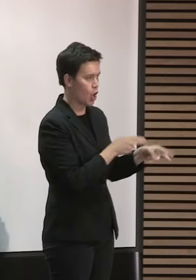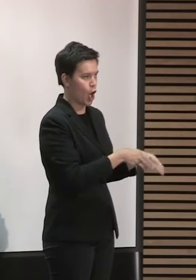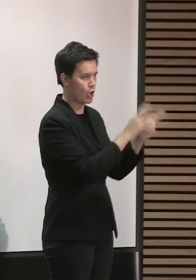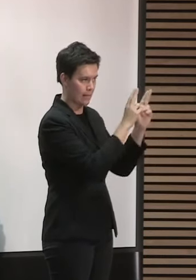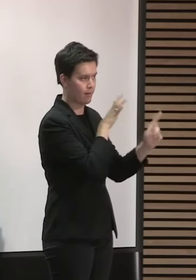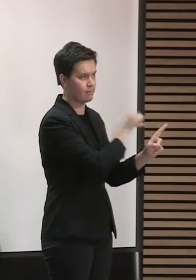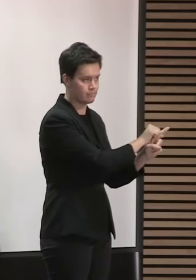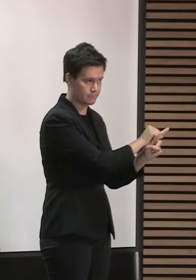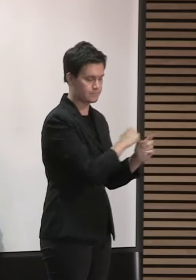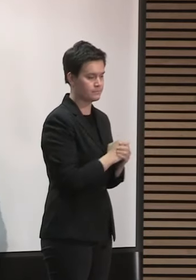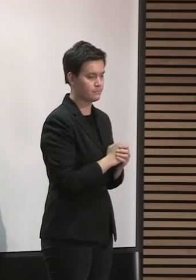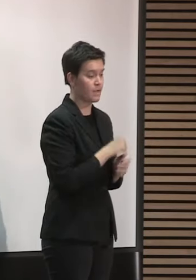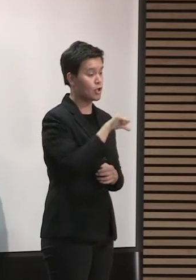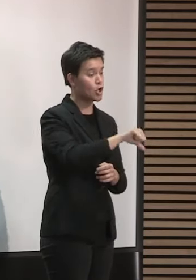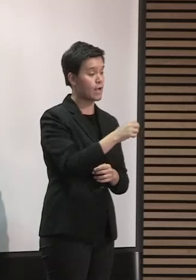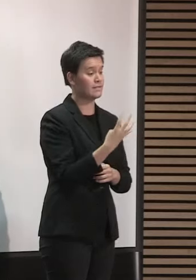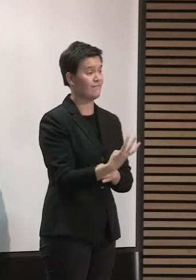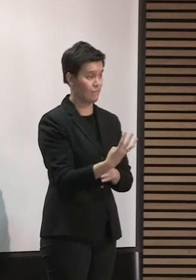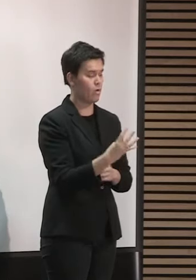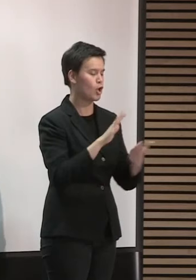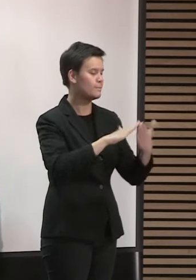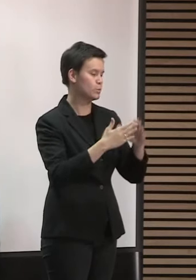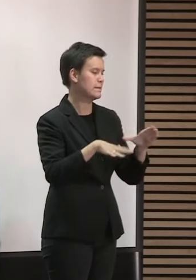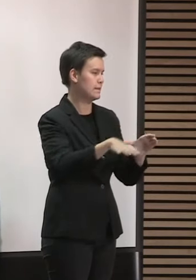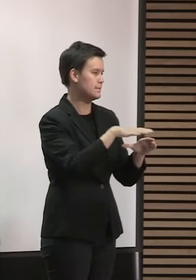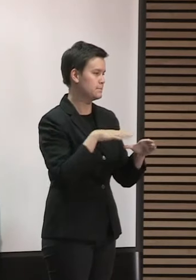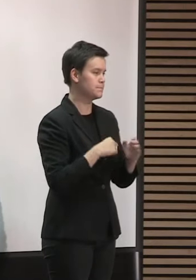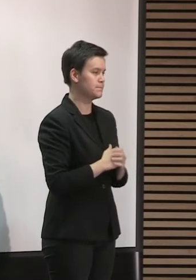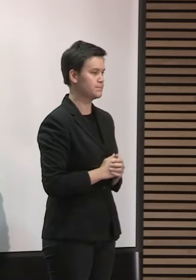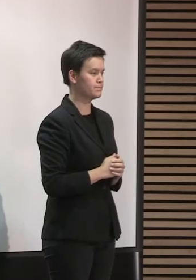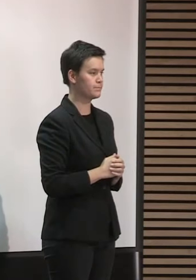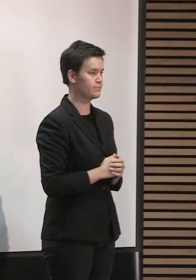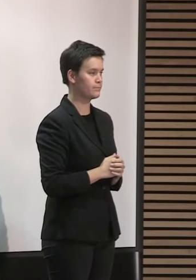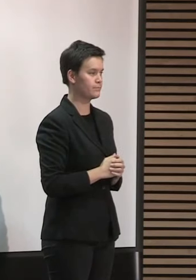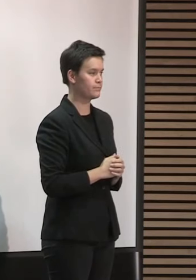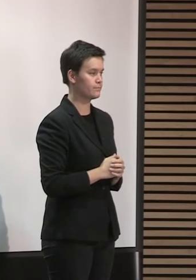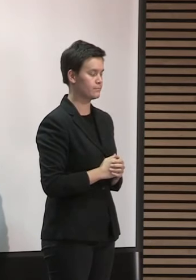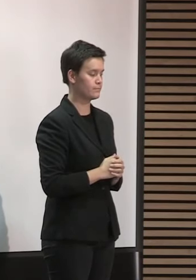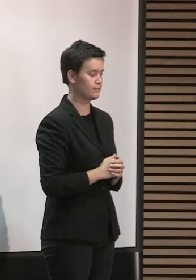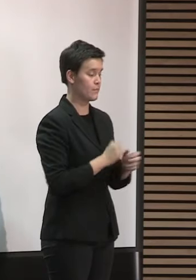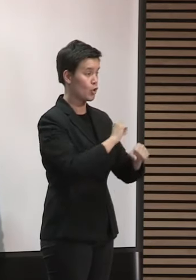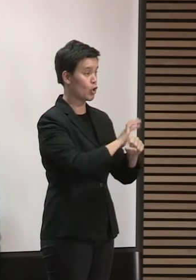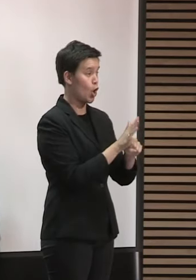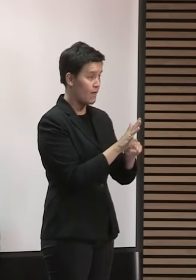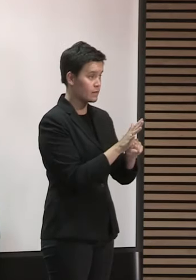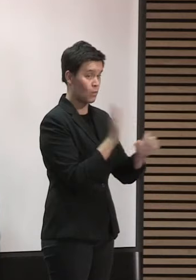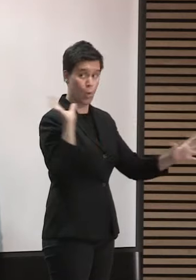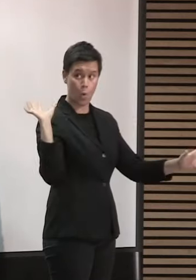added in in the next update, due out early next week. We'll also be able to customise contact alerts so if somebody